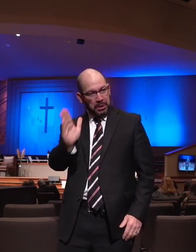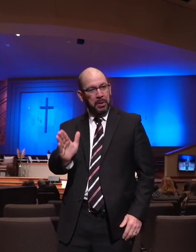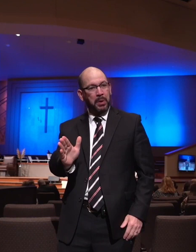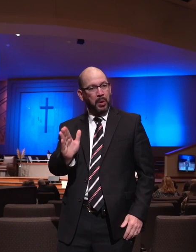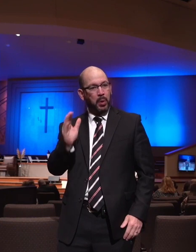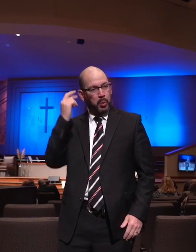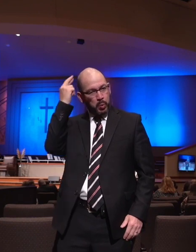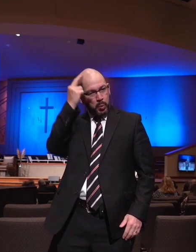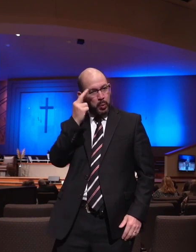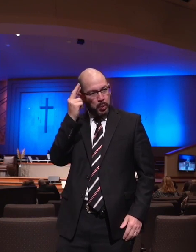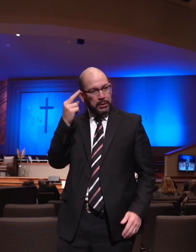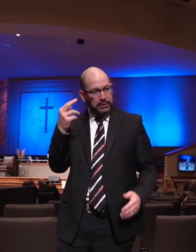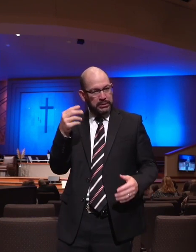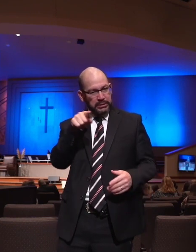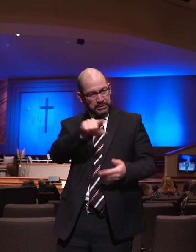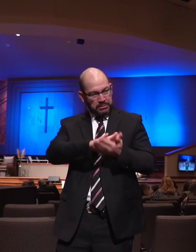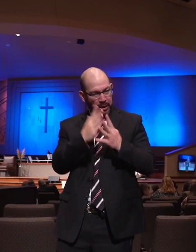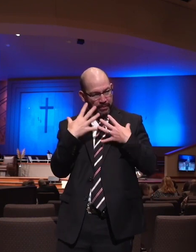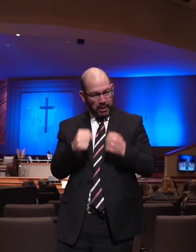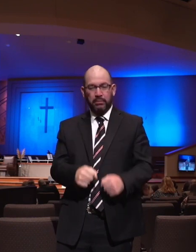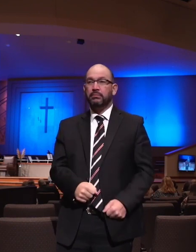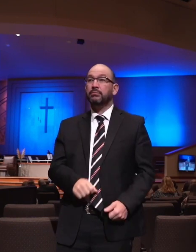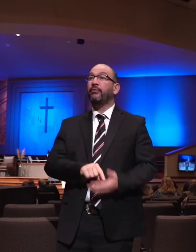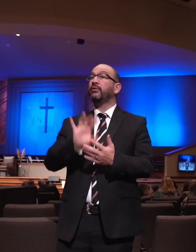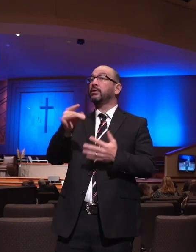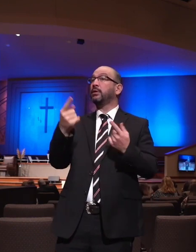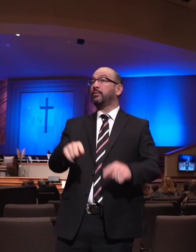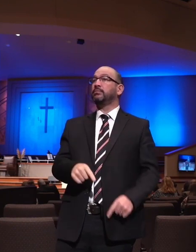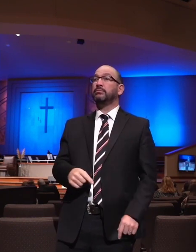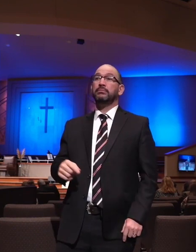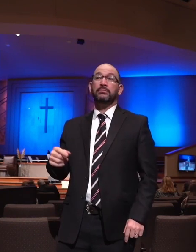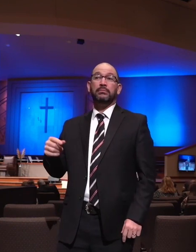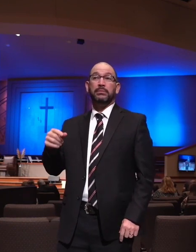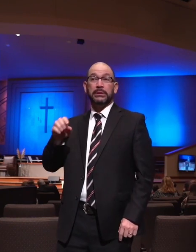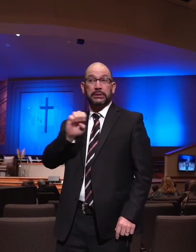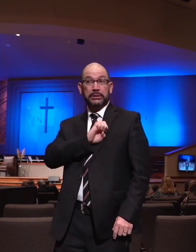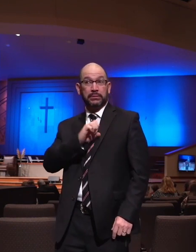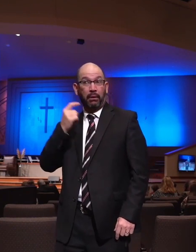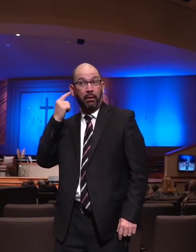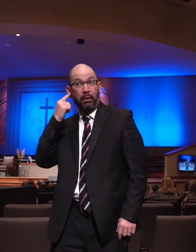so verse number eight and it was so when Elisha the man of God had heard that the